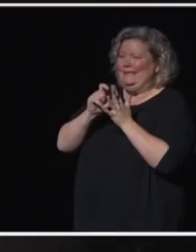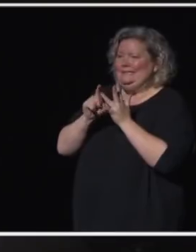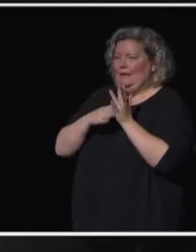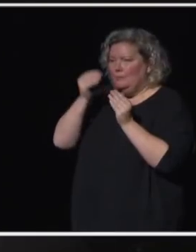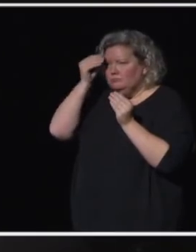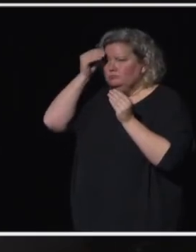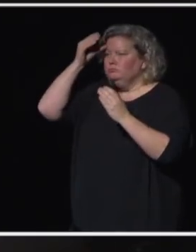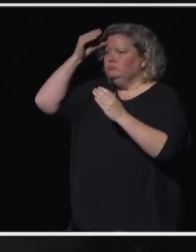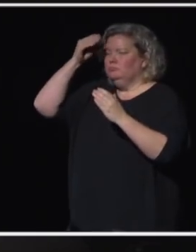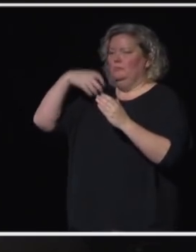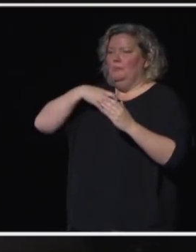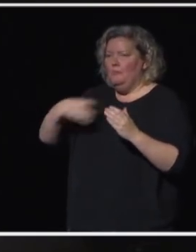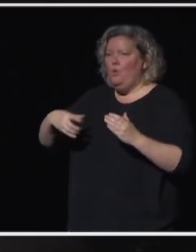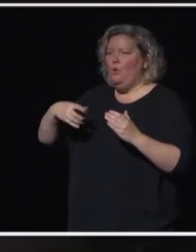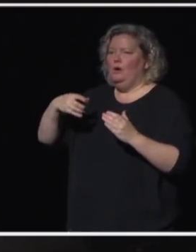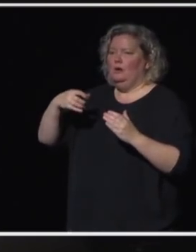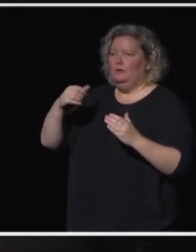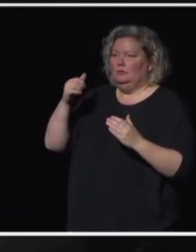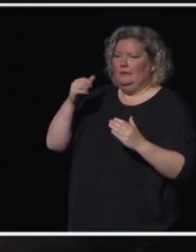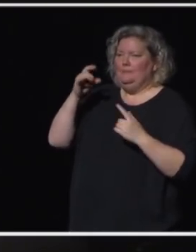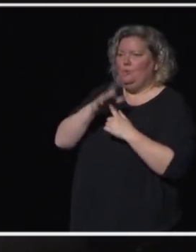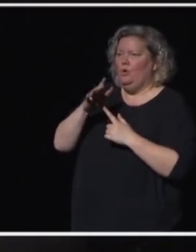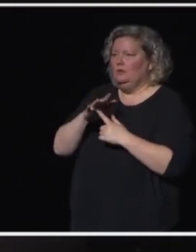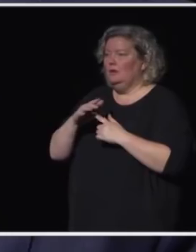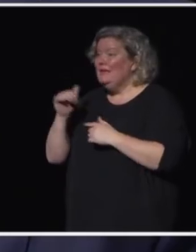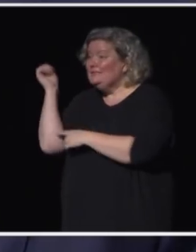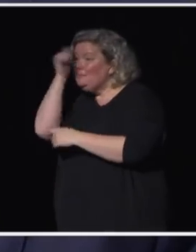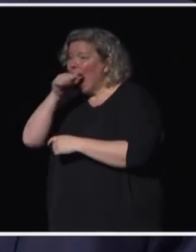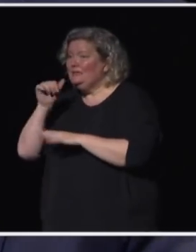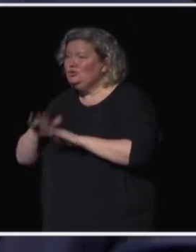And often times what happens with intelligent people and intelligent children who are repeatedly told